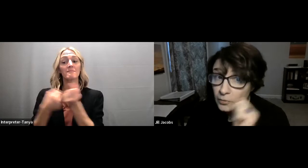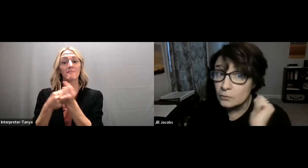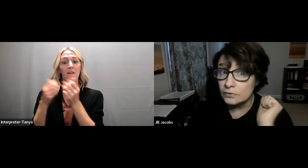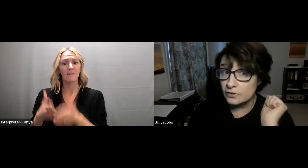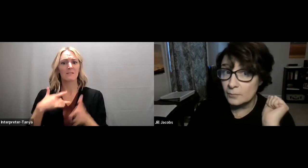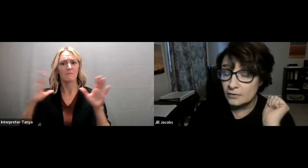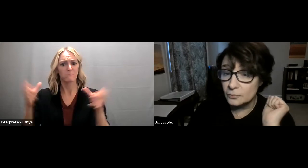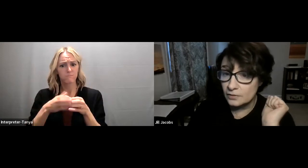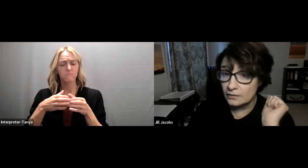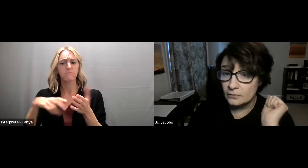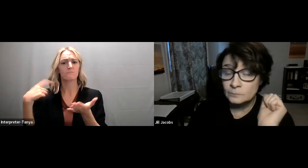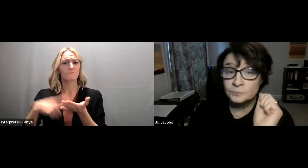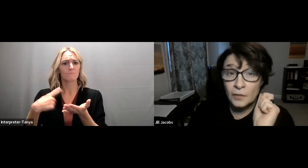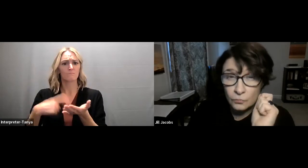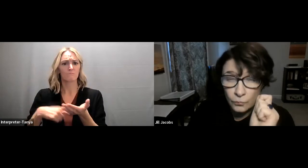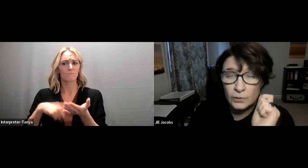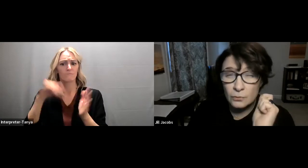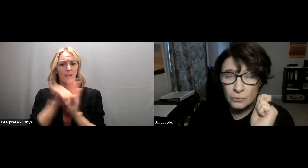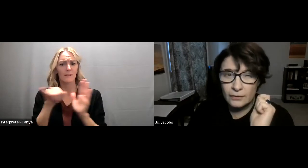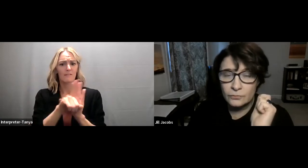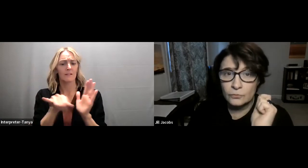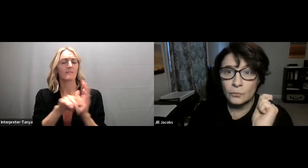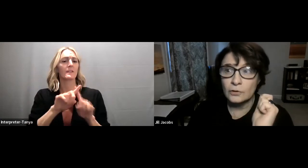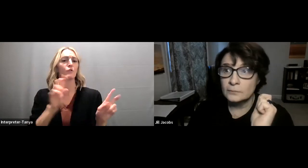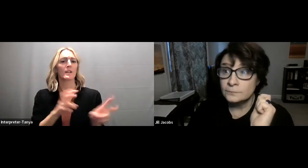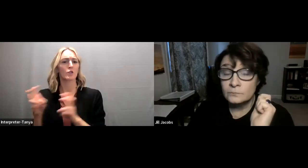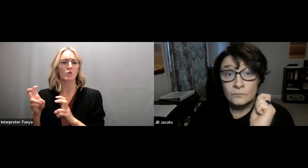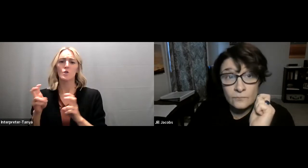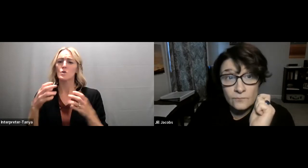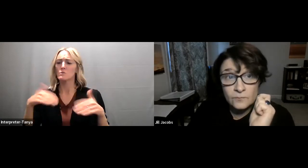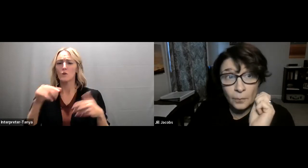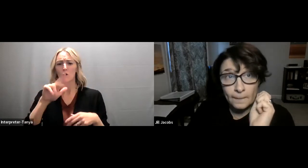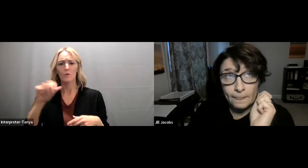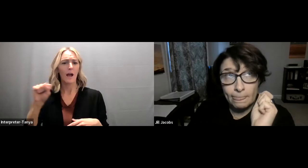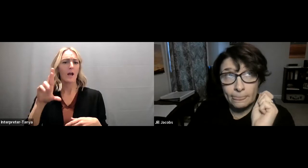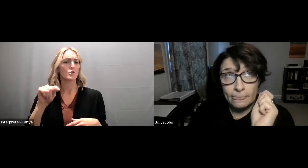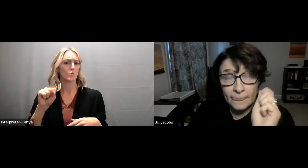They meet with CMS with us. This real grassroots work.